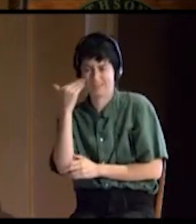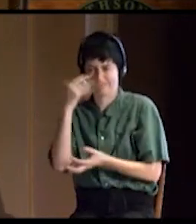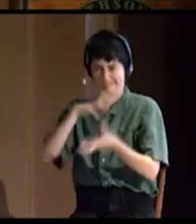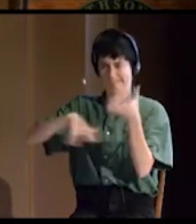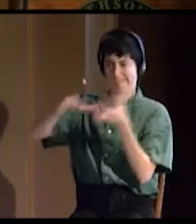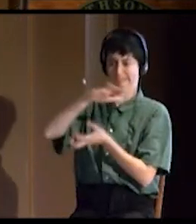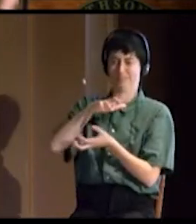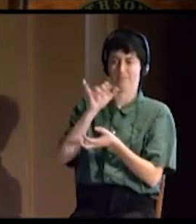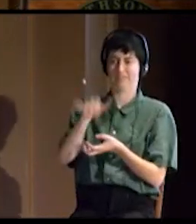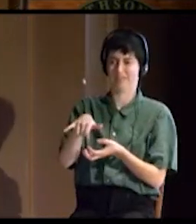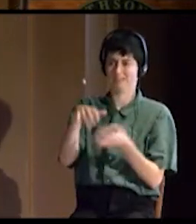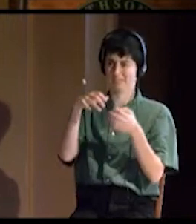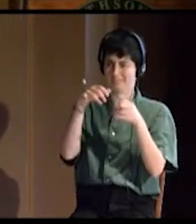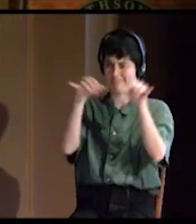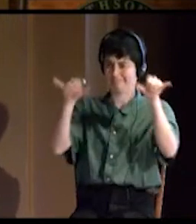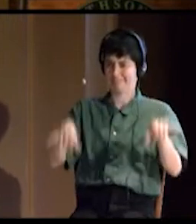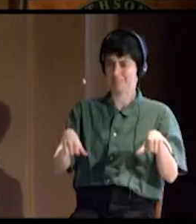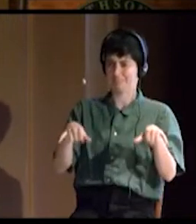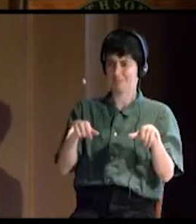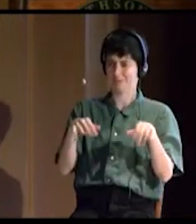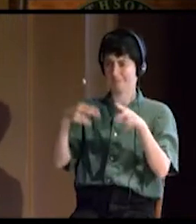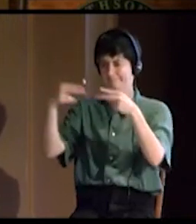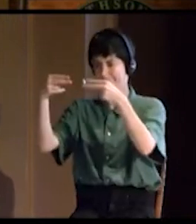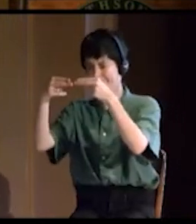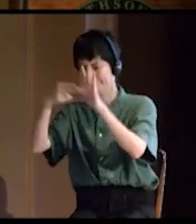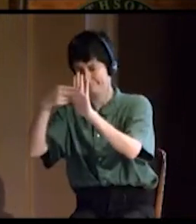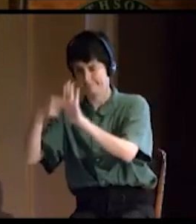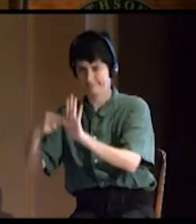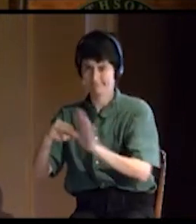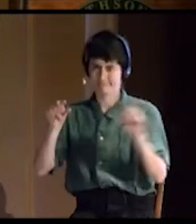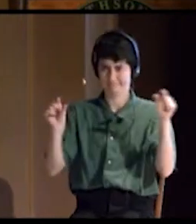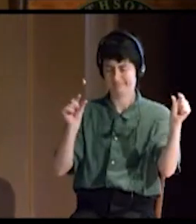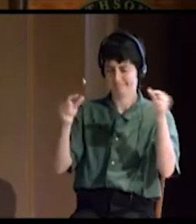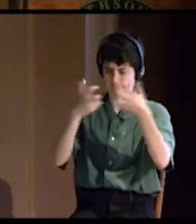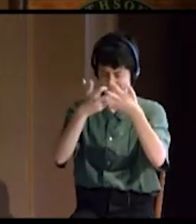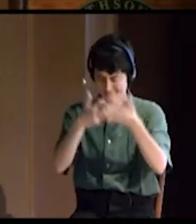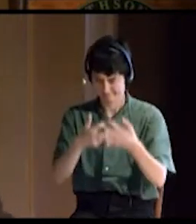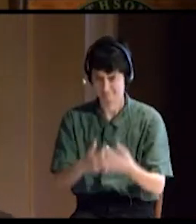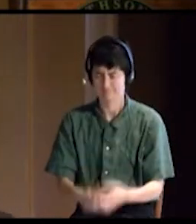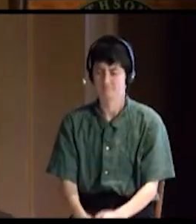that are deeper in the tree at each of the nodes in the past, they showed the inferred ancestral regions.